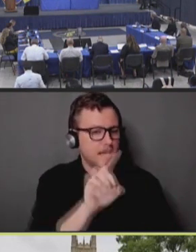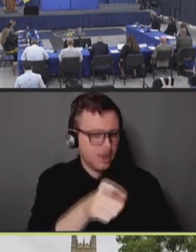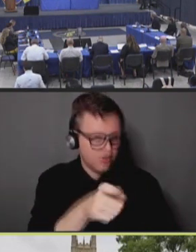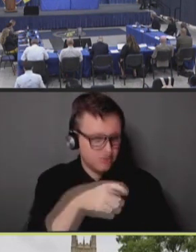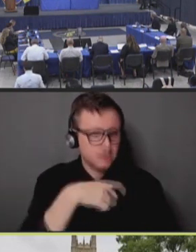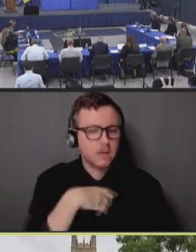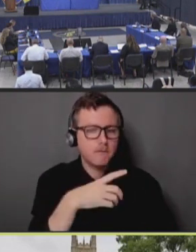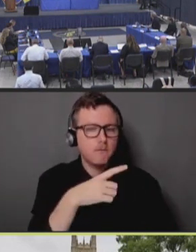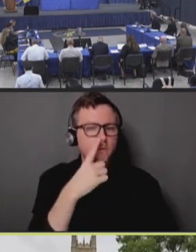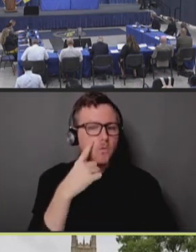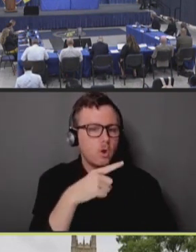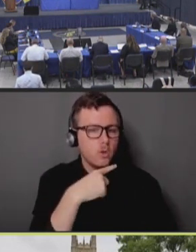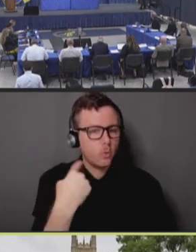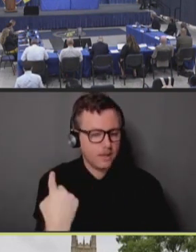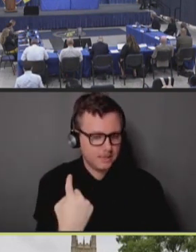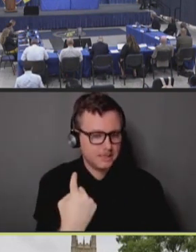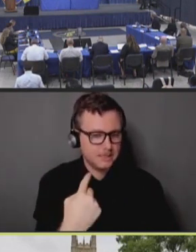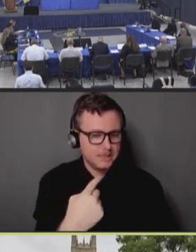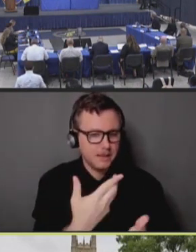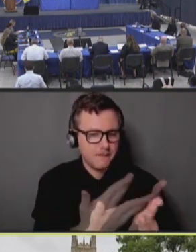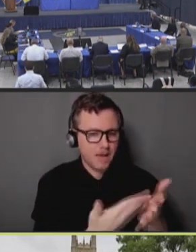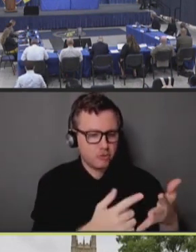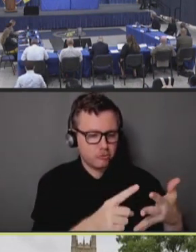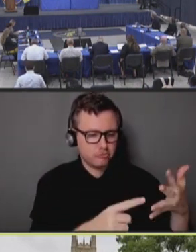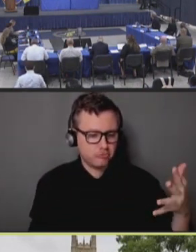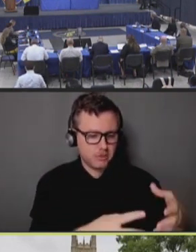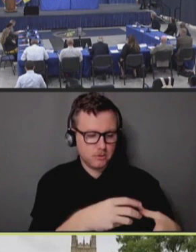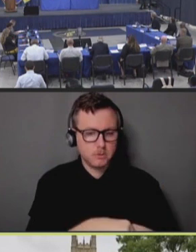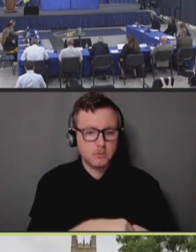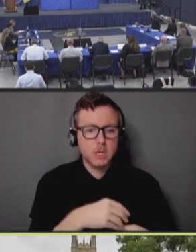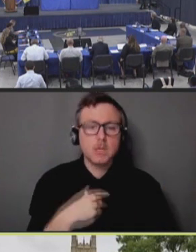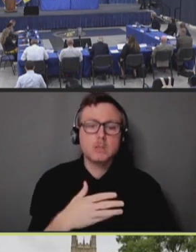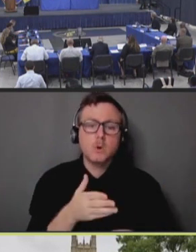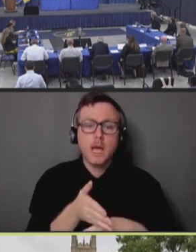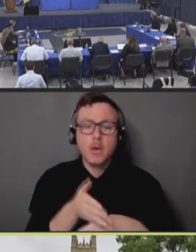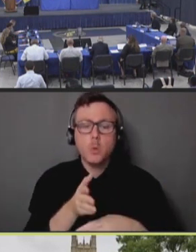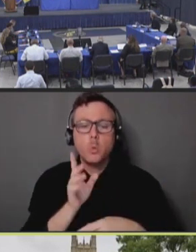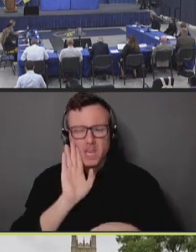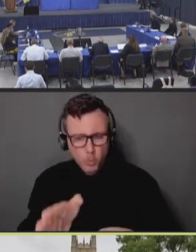But we are going to look after the diagnosis as well.